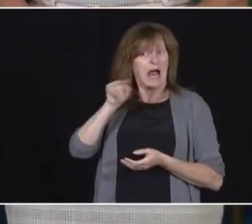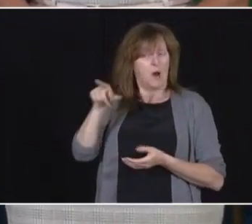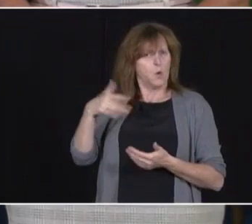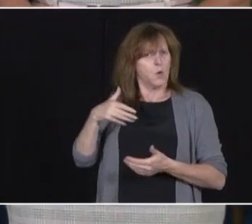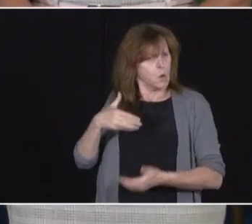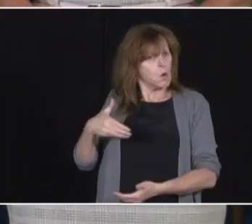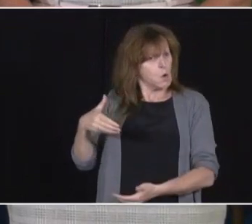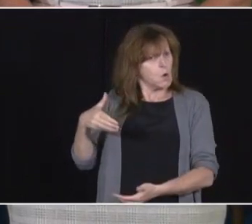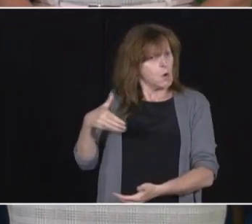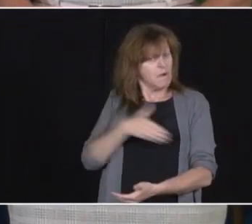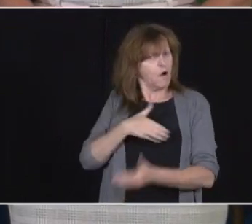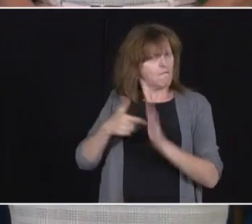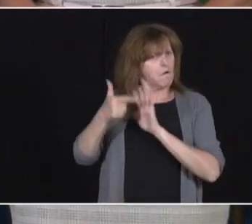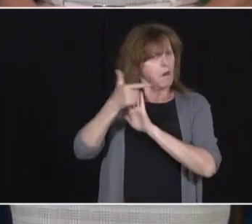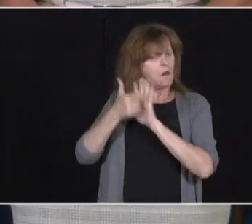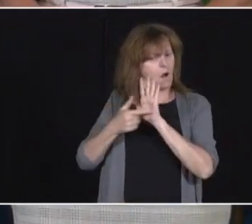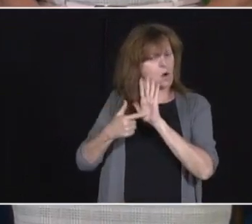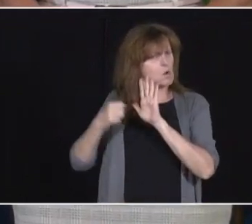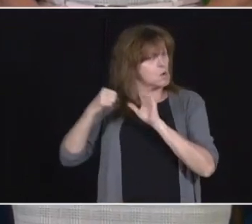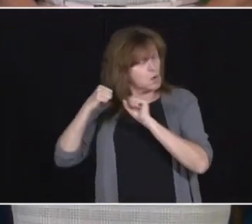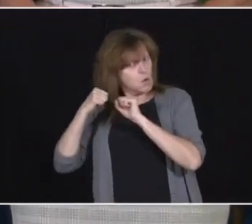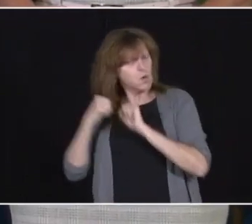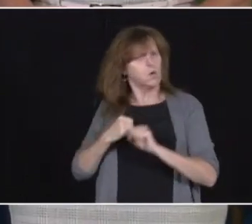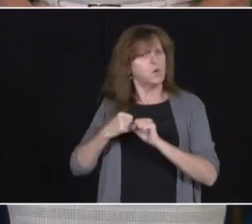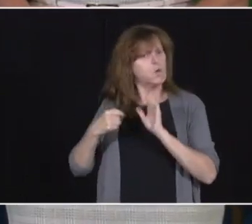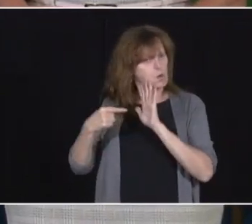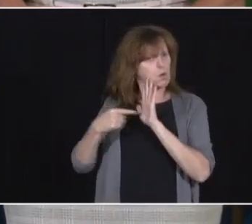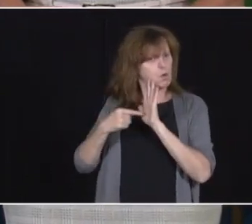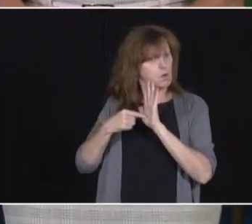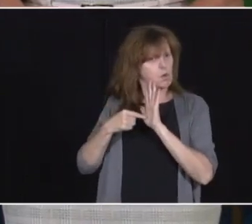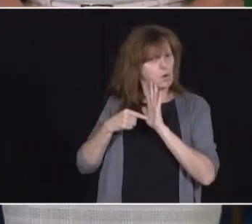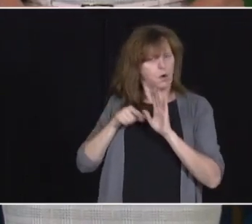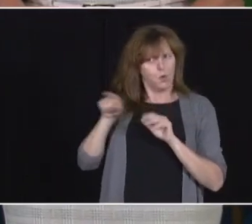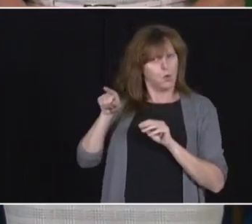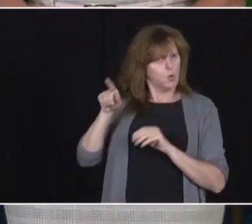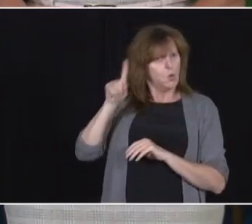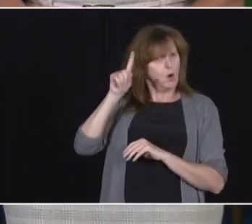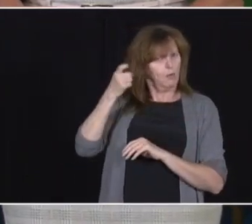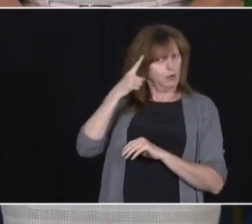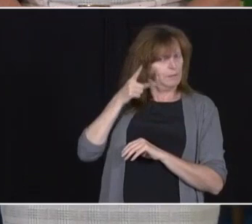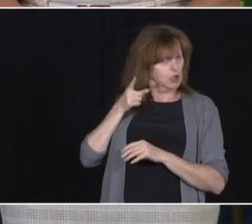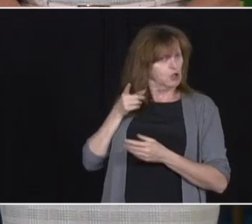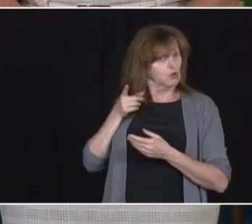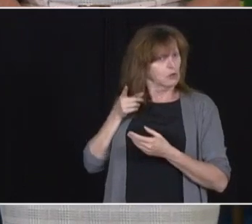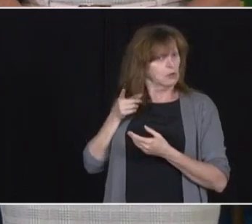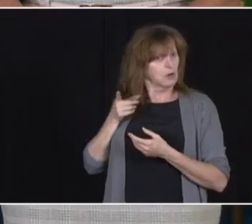auditor general to be involved in provincial discussions around these budgets, because obviously the please act holds a lot of power.